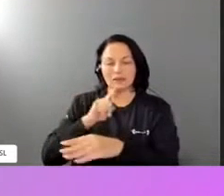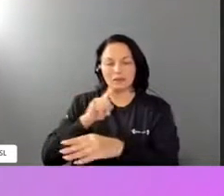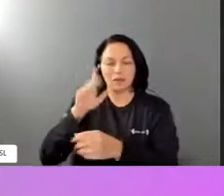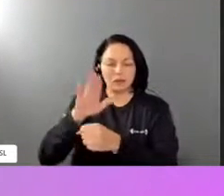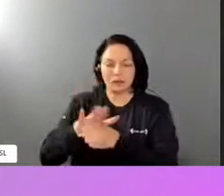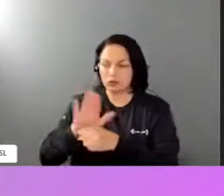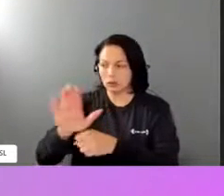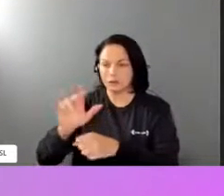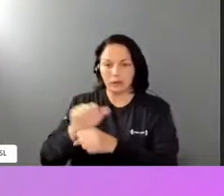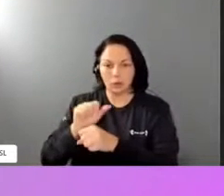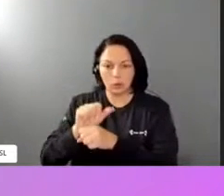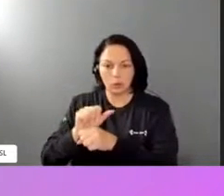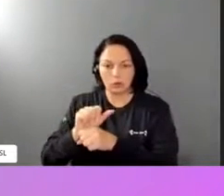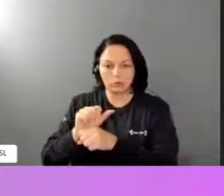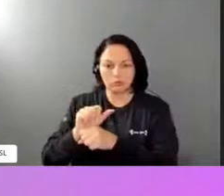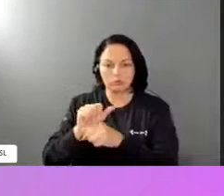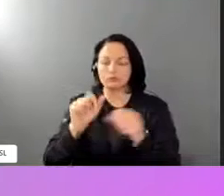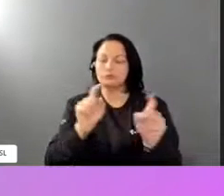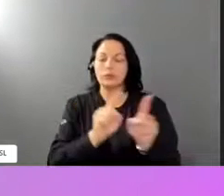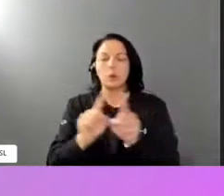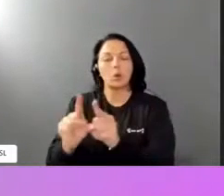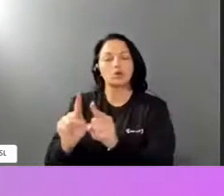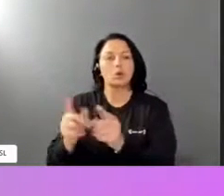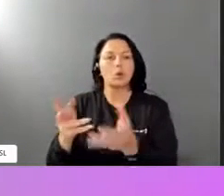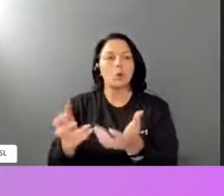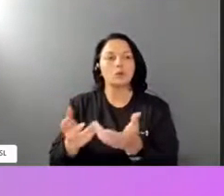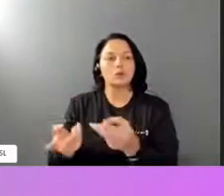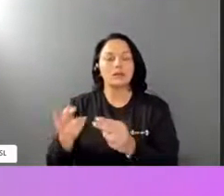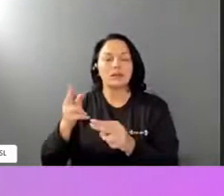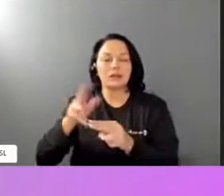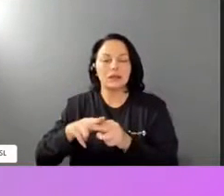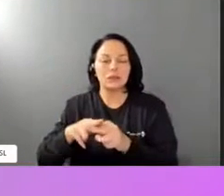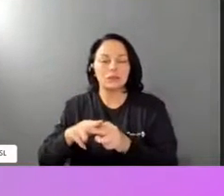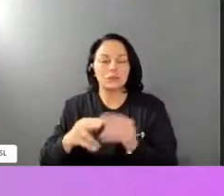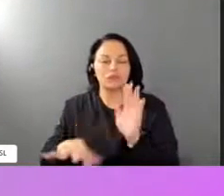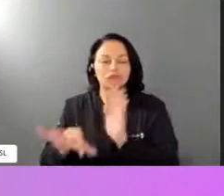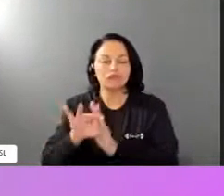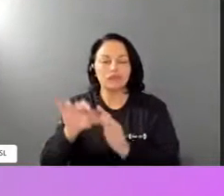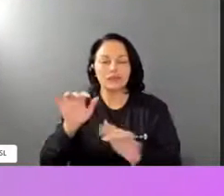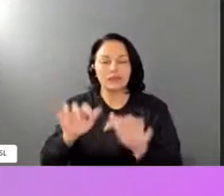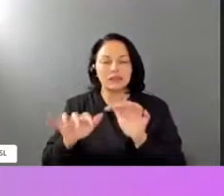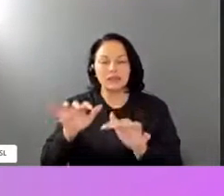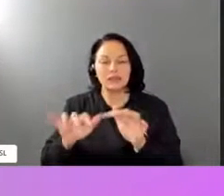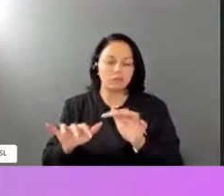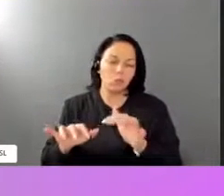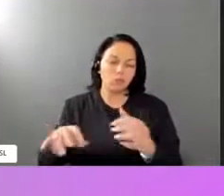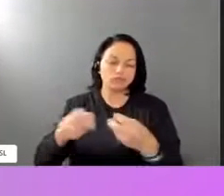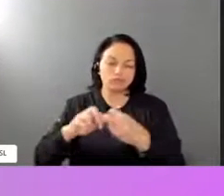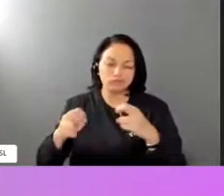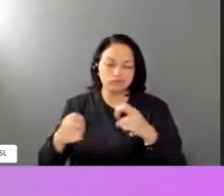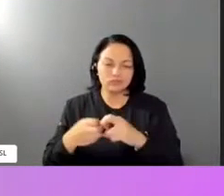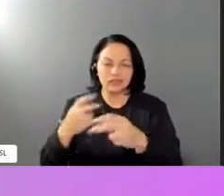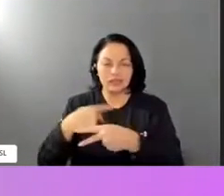reliably pumac indicating that they're using our available tools before asking for validation of their work.